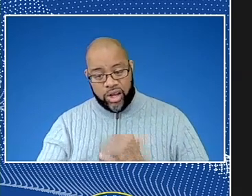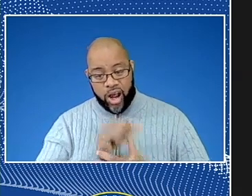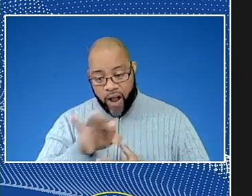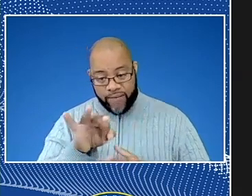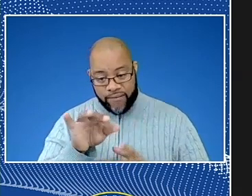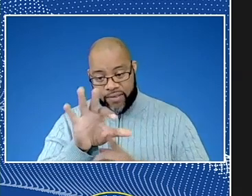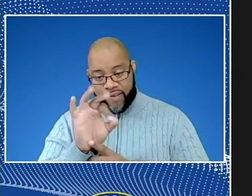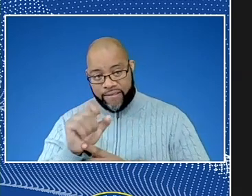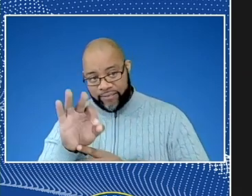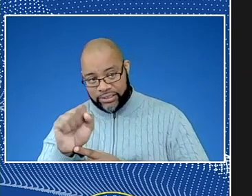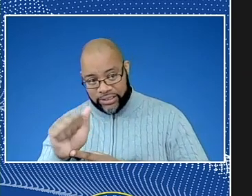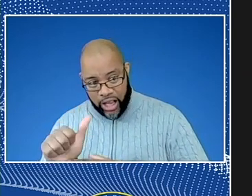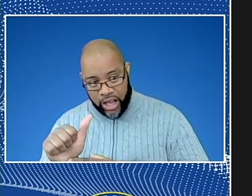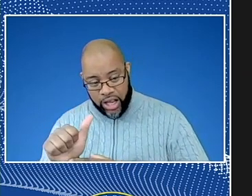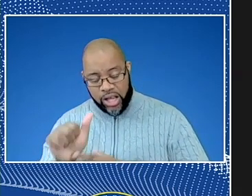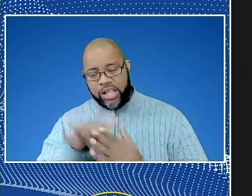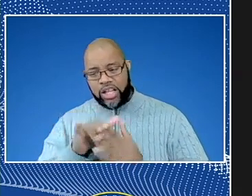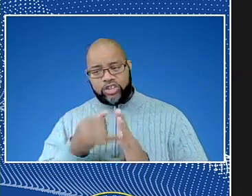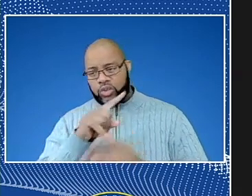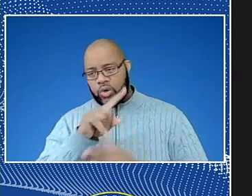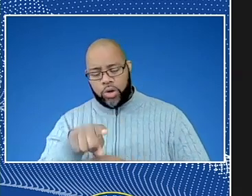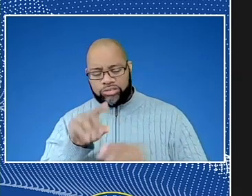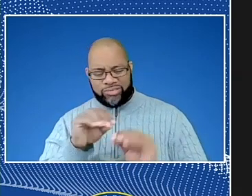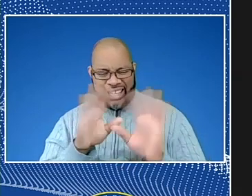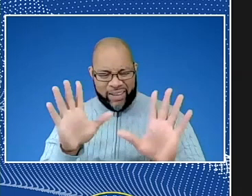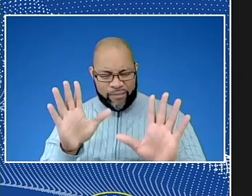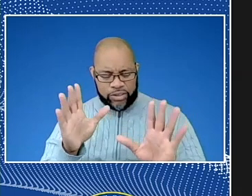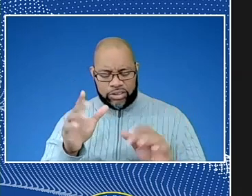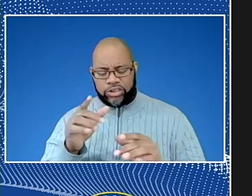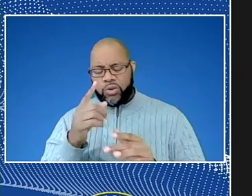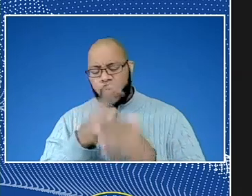And that's just the question or clarification of what is that particular